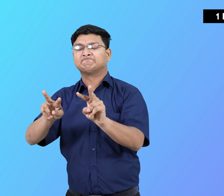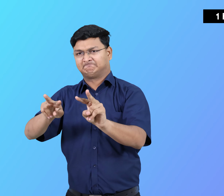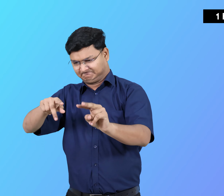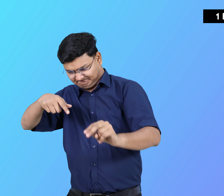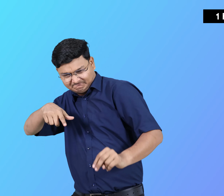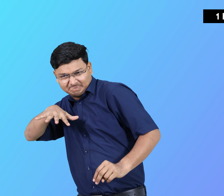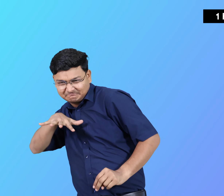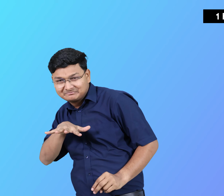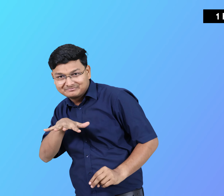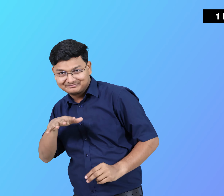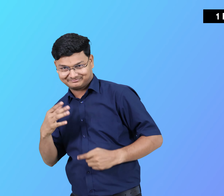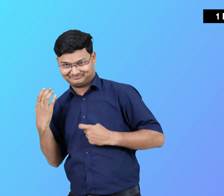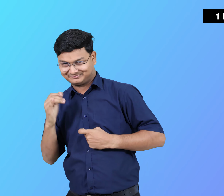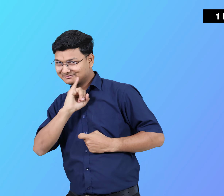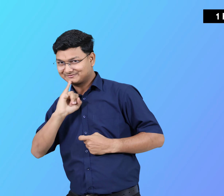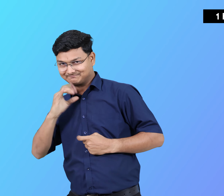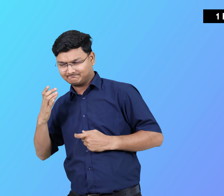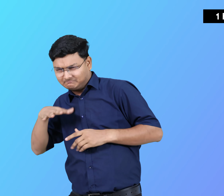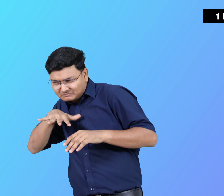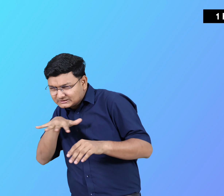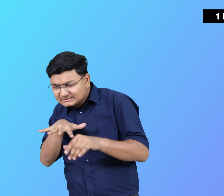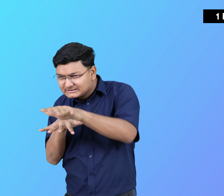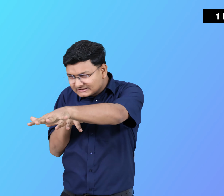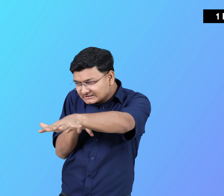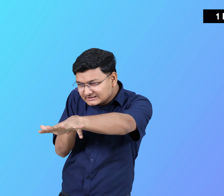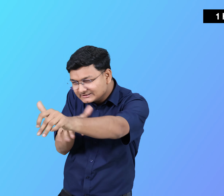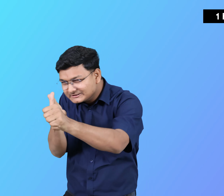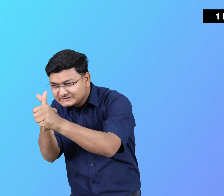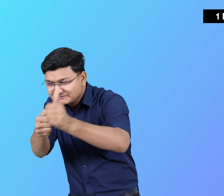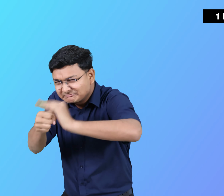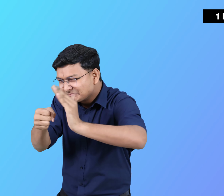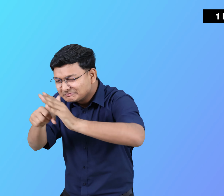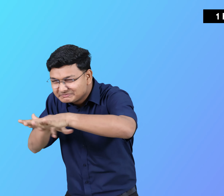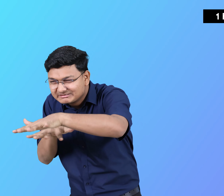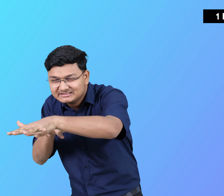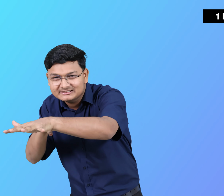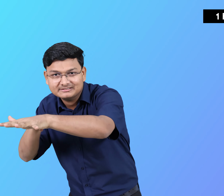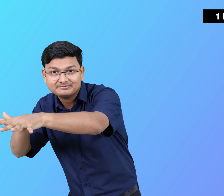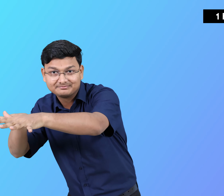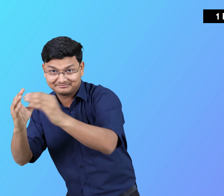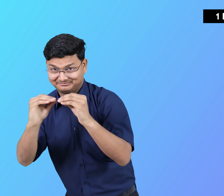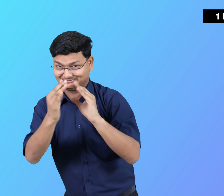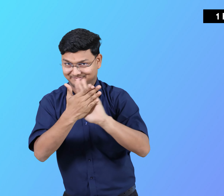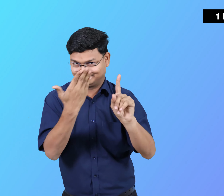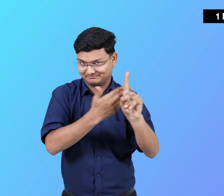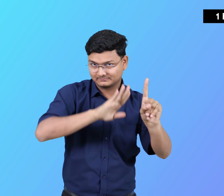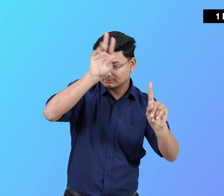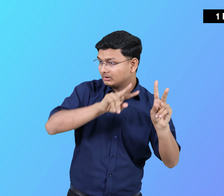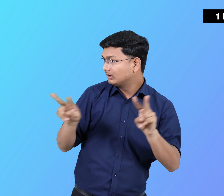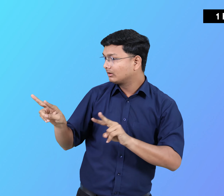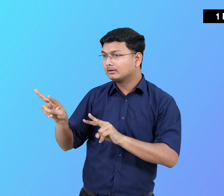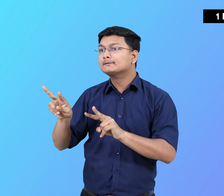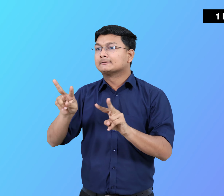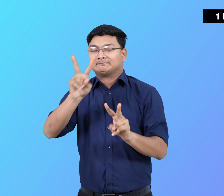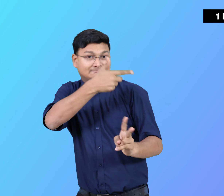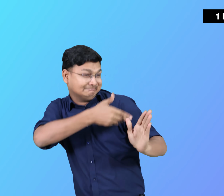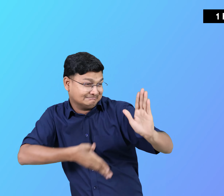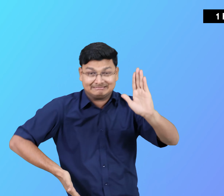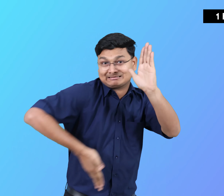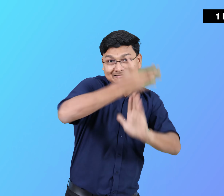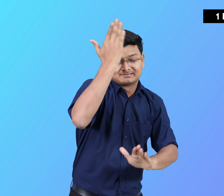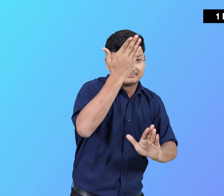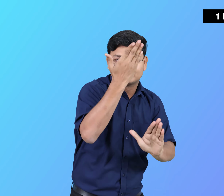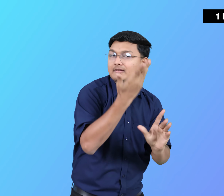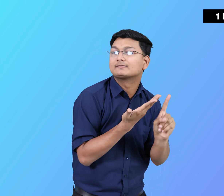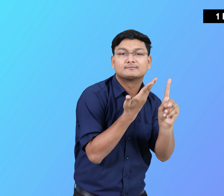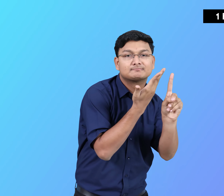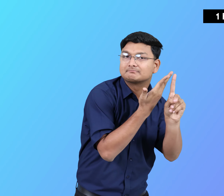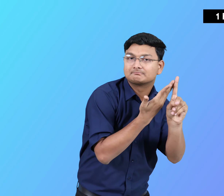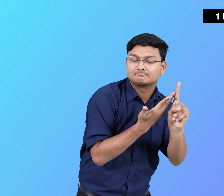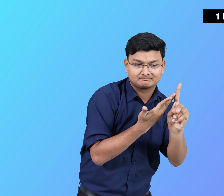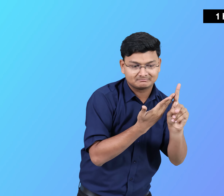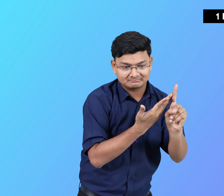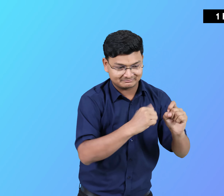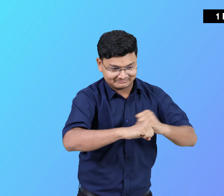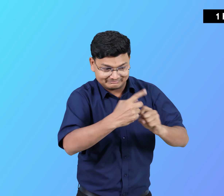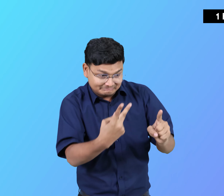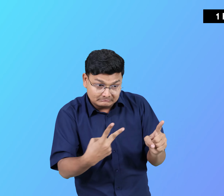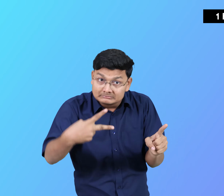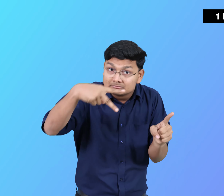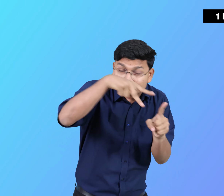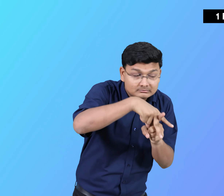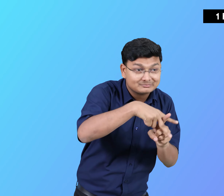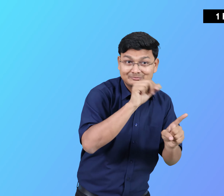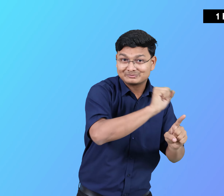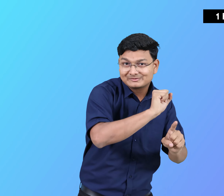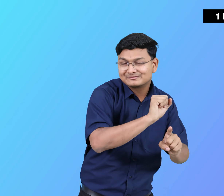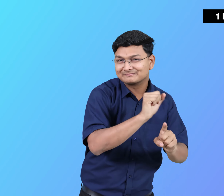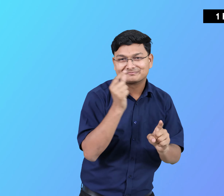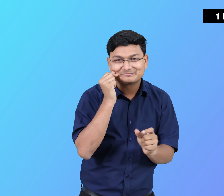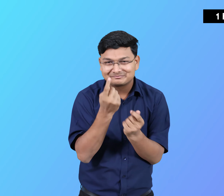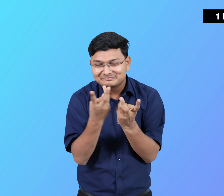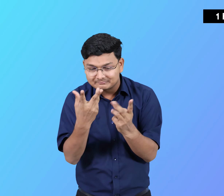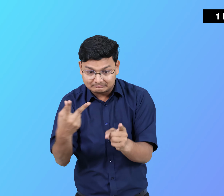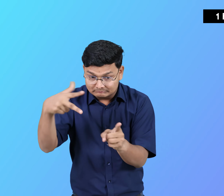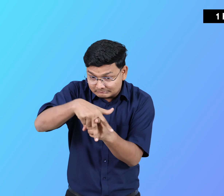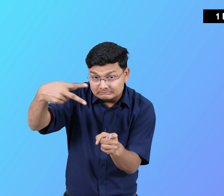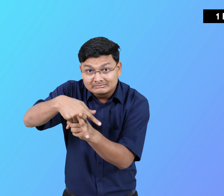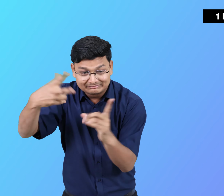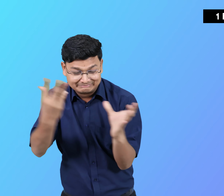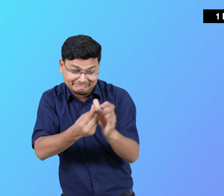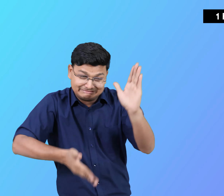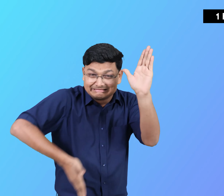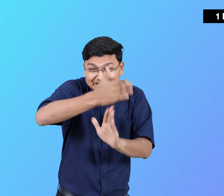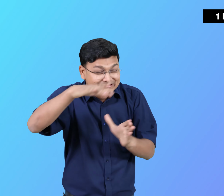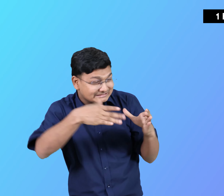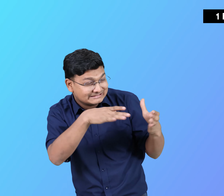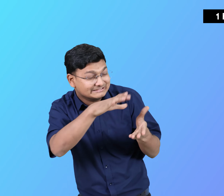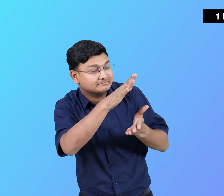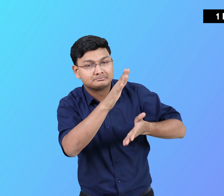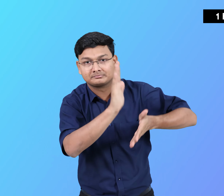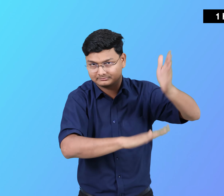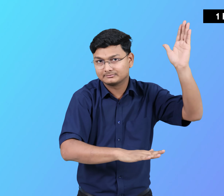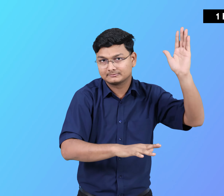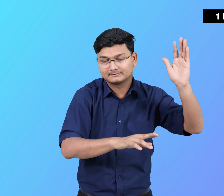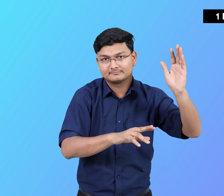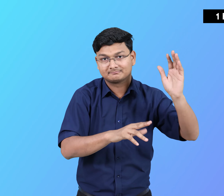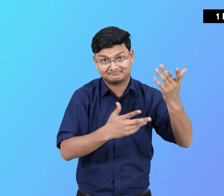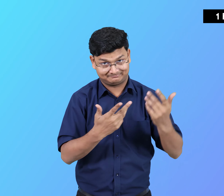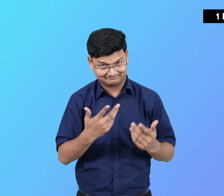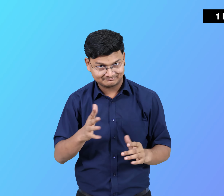and the army of Israel chased them. King Ben-Hadad escaped on a horse with some of his horsemen.